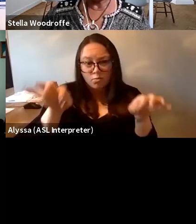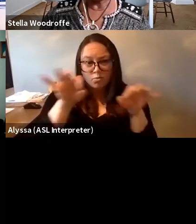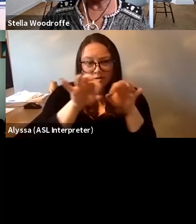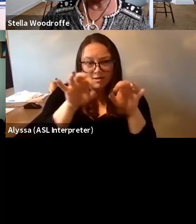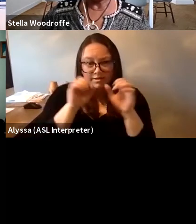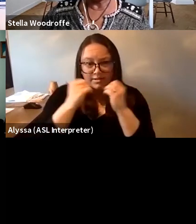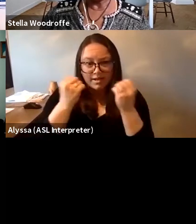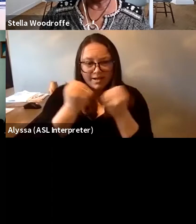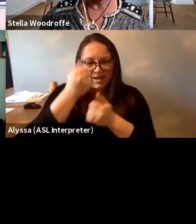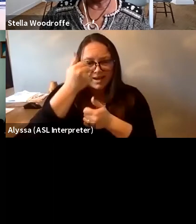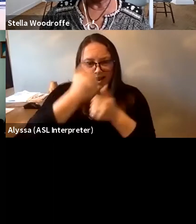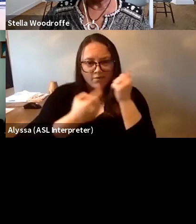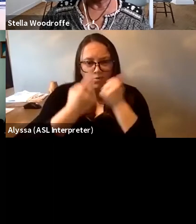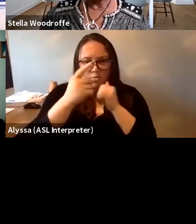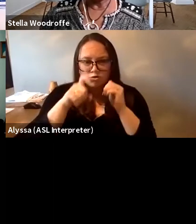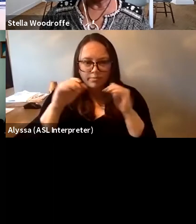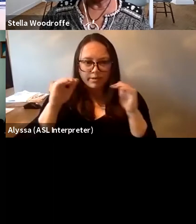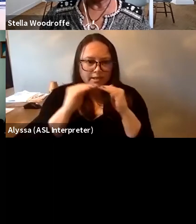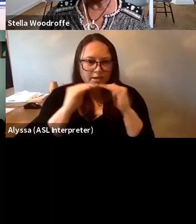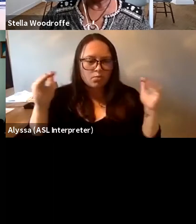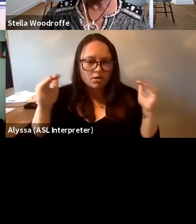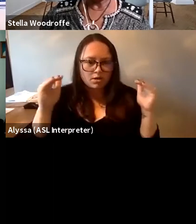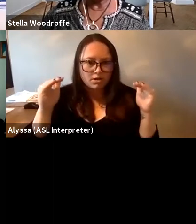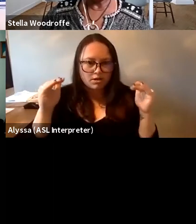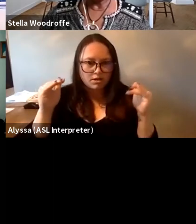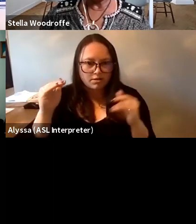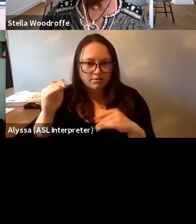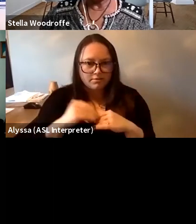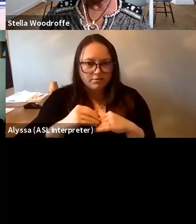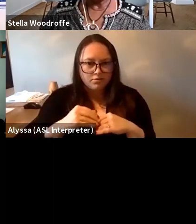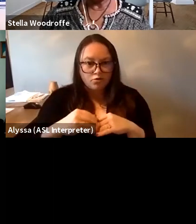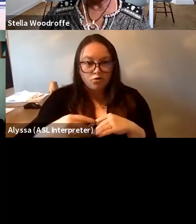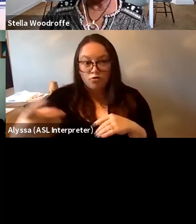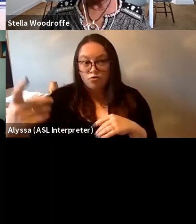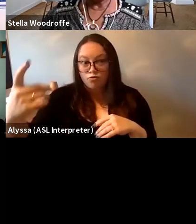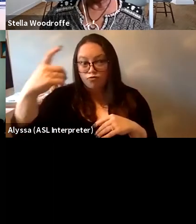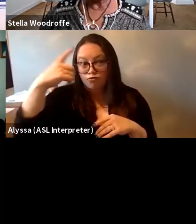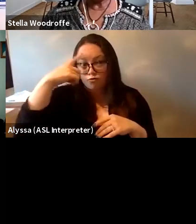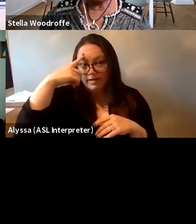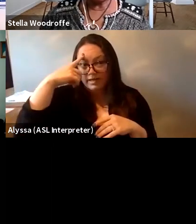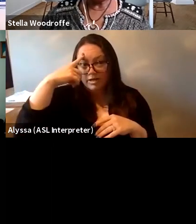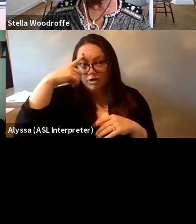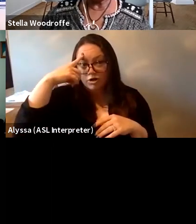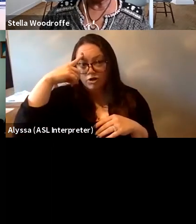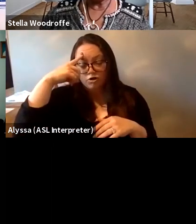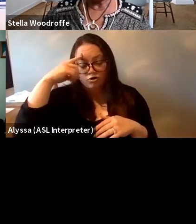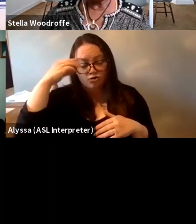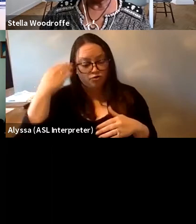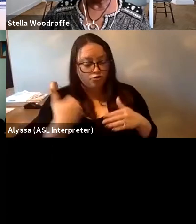be equal. From here, through here, that is my perspective.